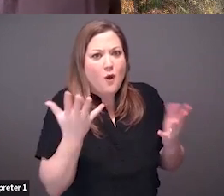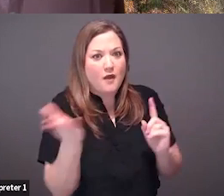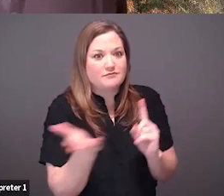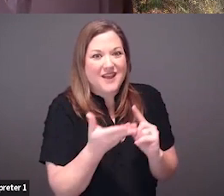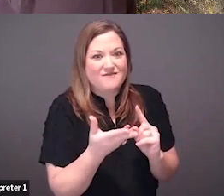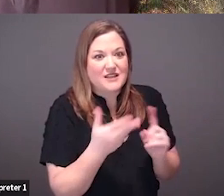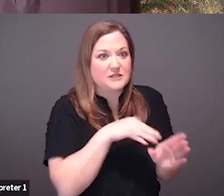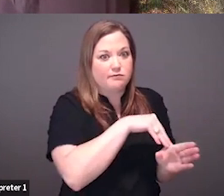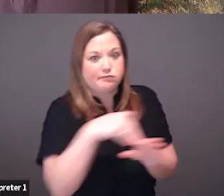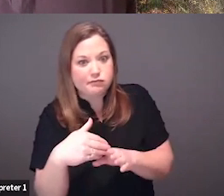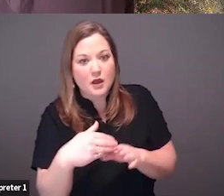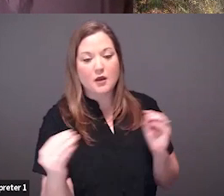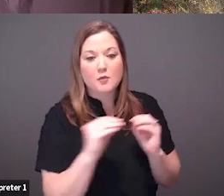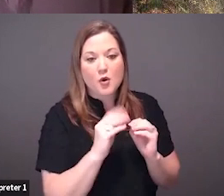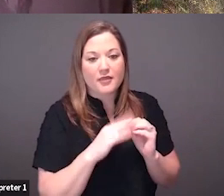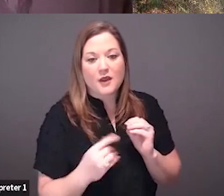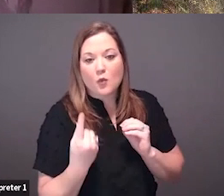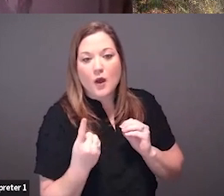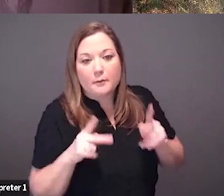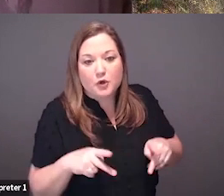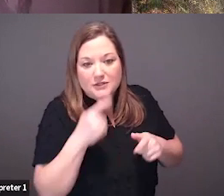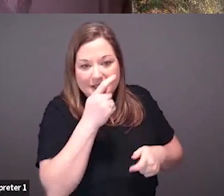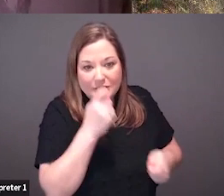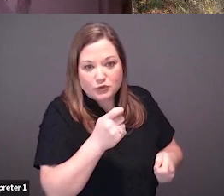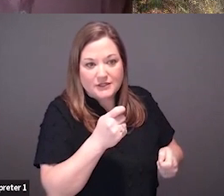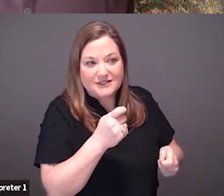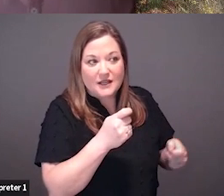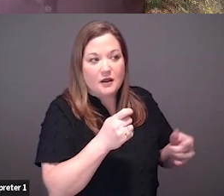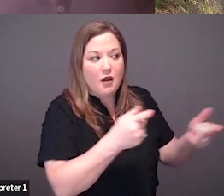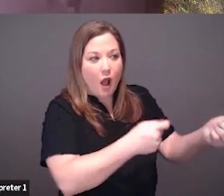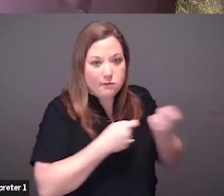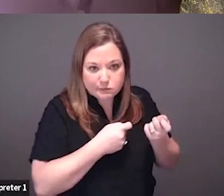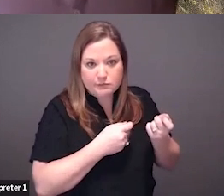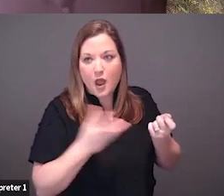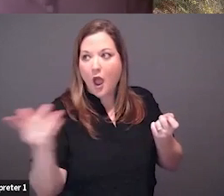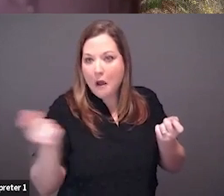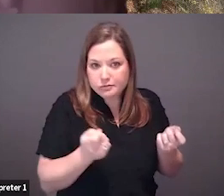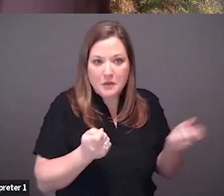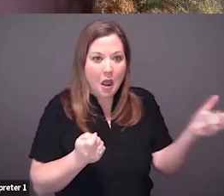than one person interested and then it became the snowball where it becomes part of the culture of the company?